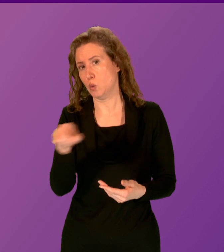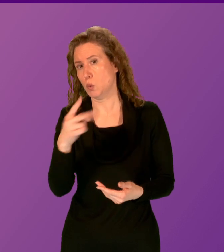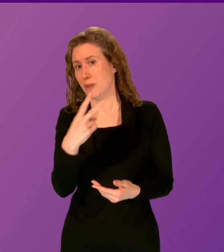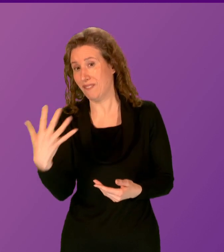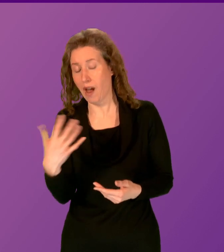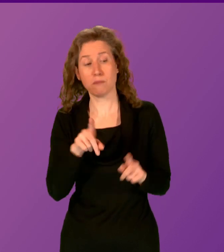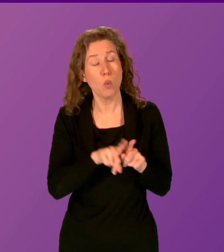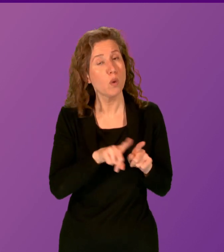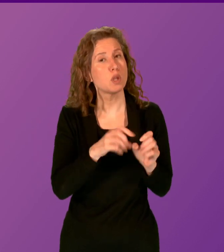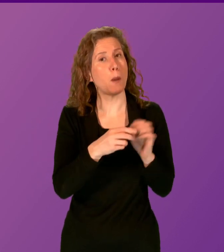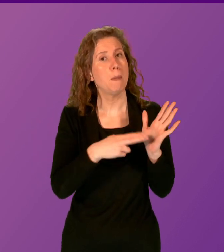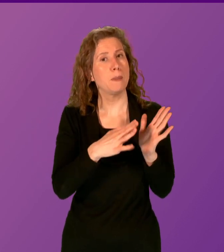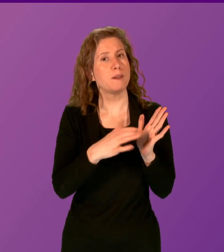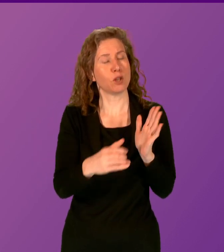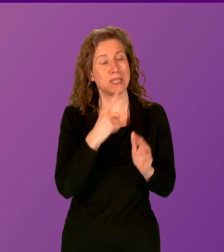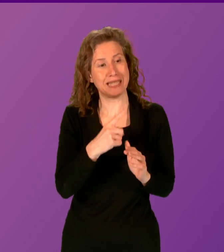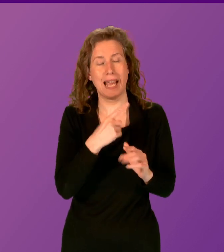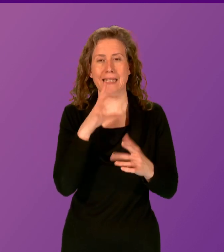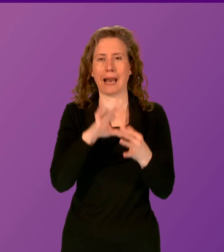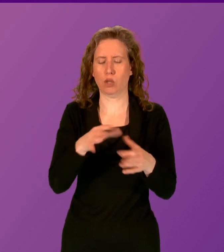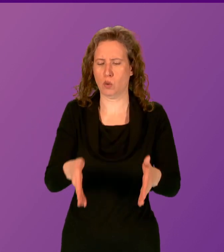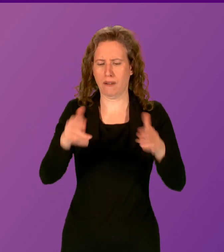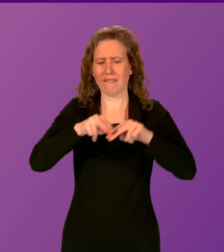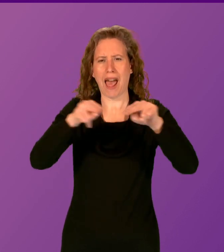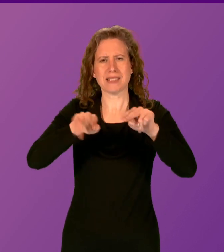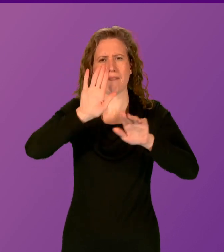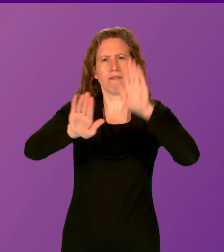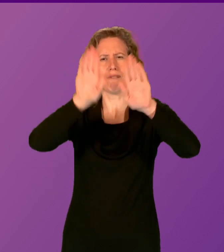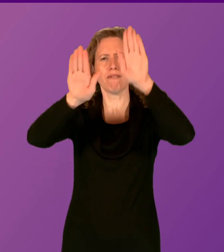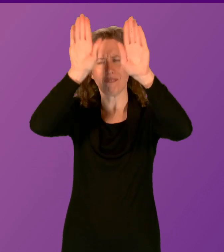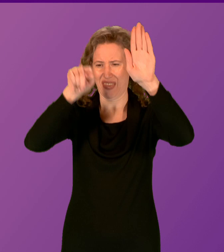What Ben Macpherson says about cladding is incredibly important, and it is incredibly